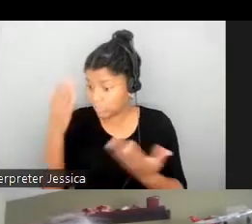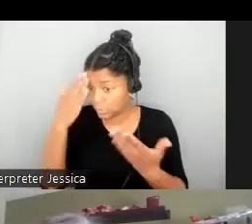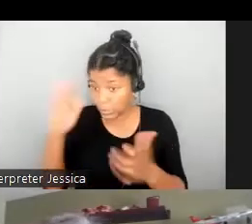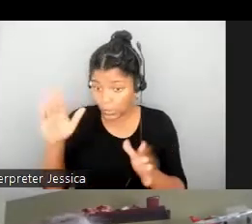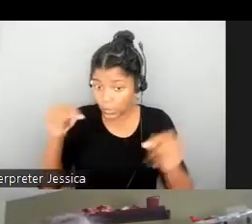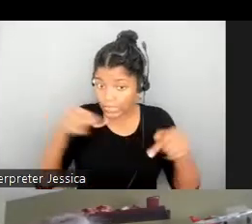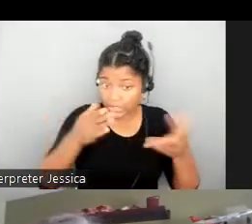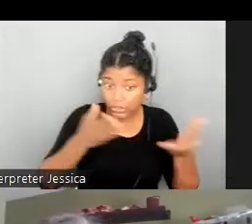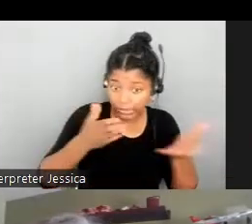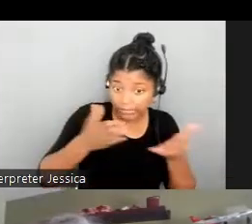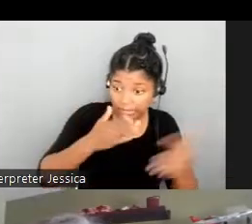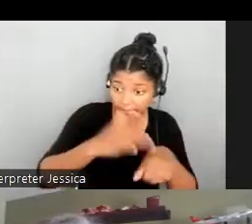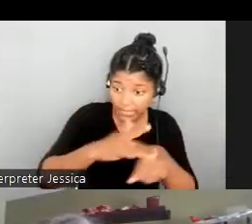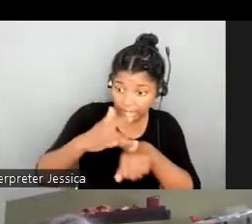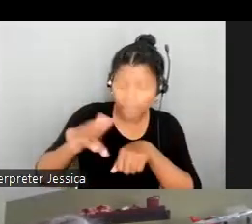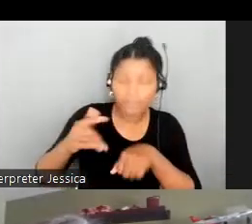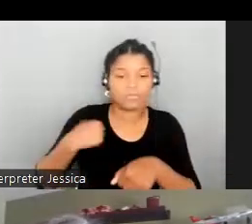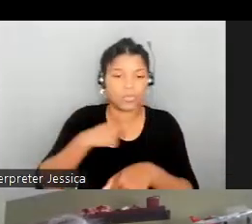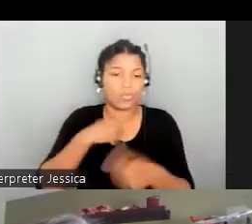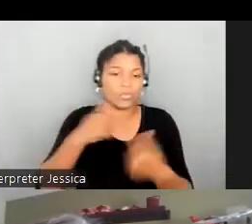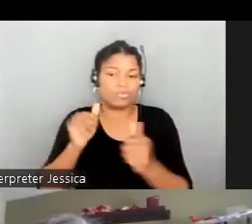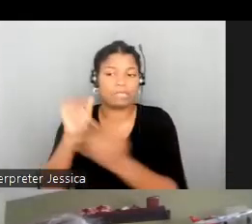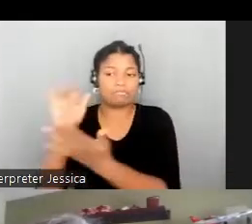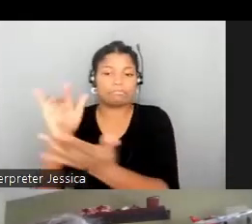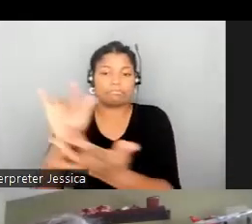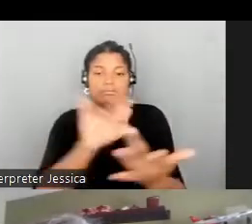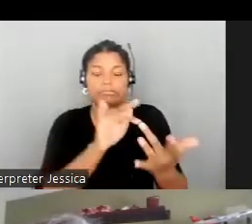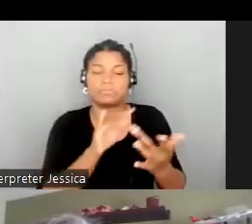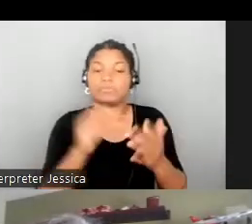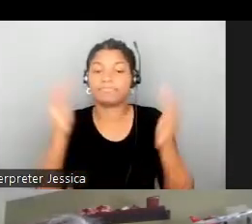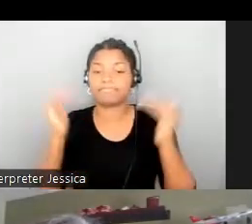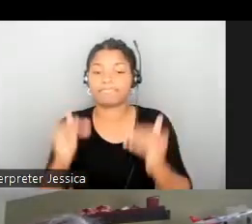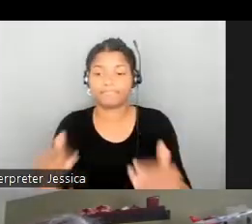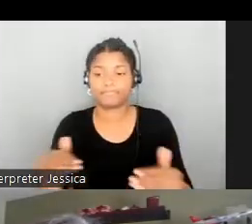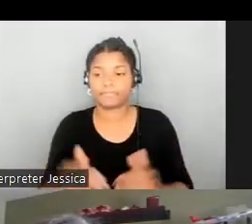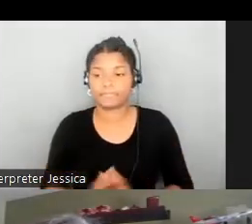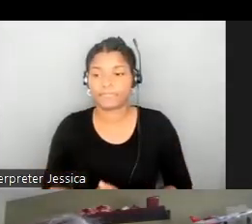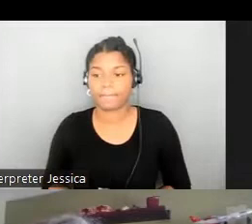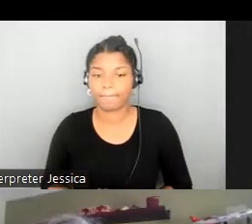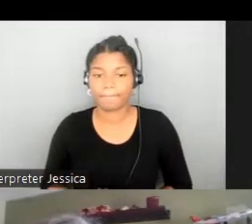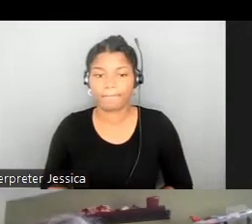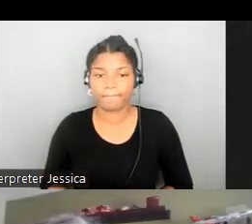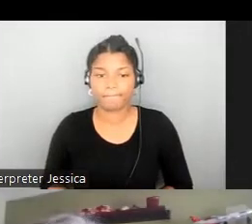That is one of our challenges.